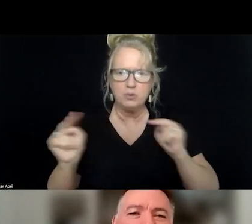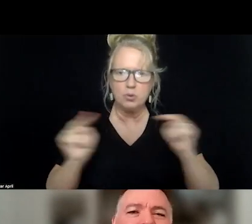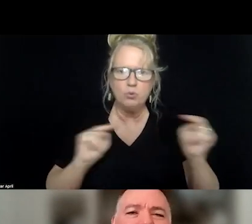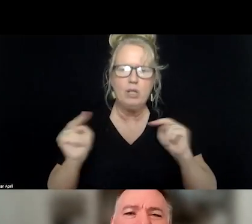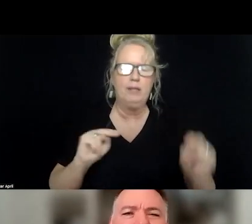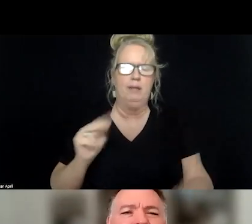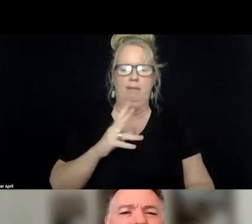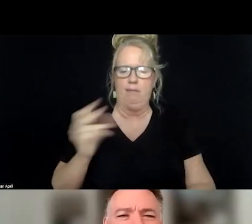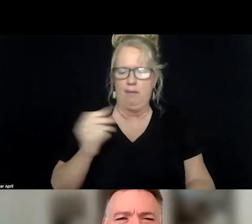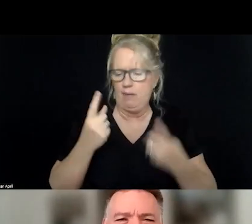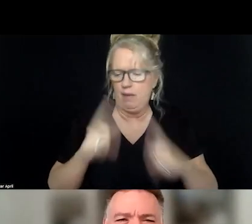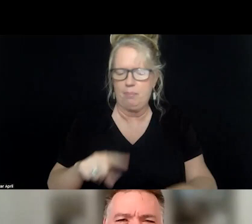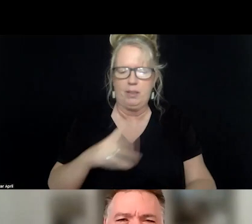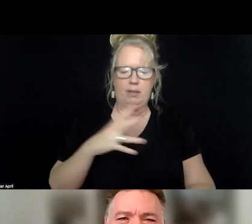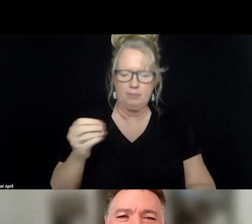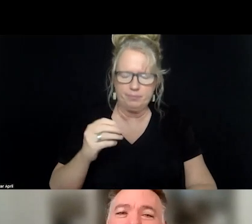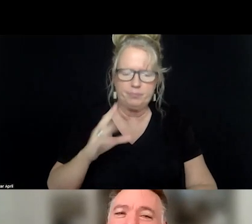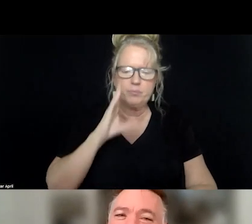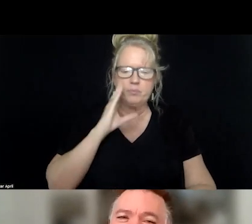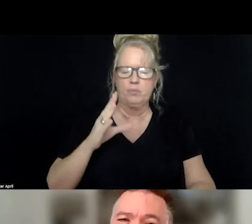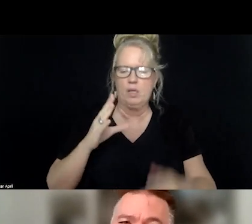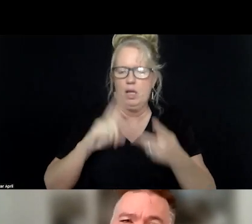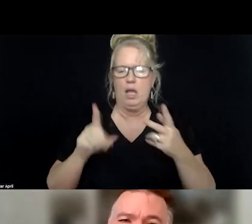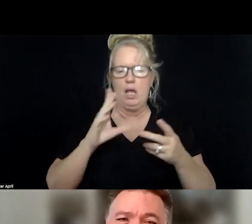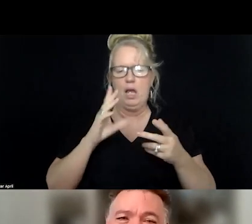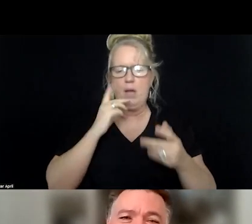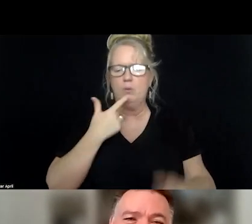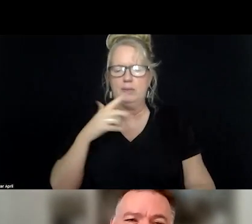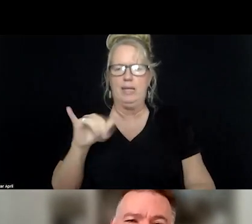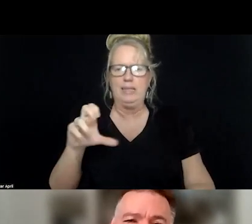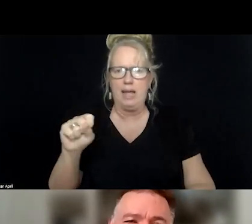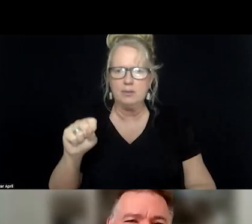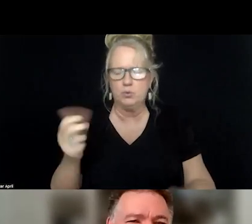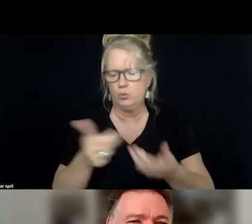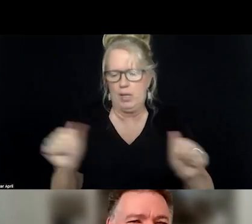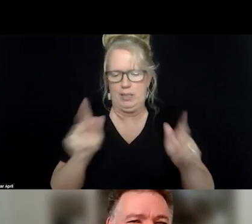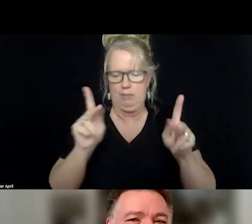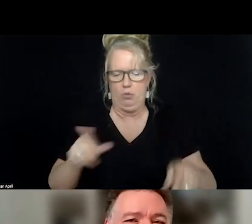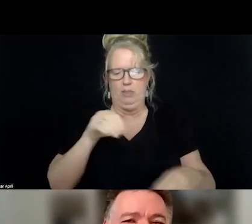YOU BECOME A CRISIS PROVIDER THAT SAYS YES TO ANYONE IN NEED, WE